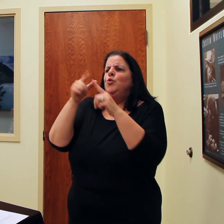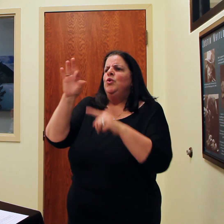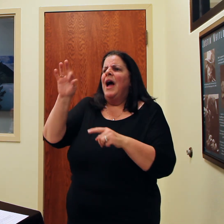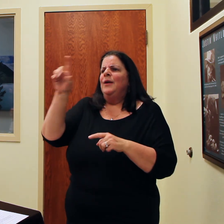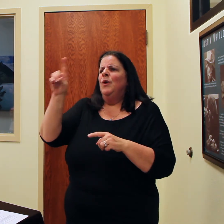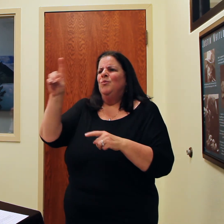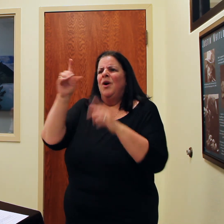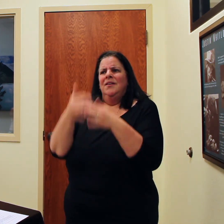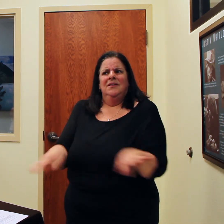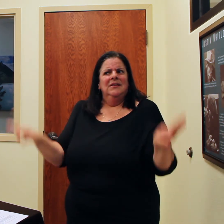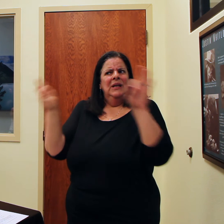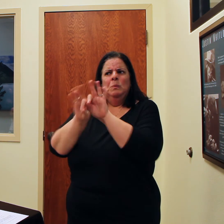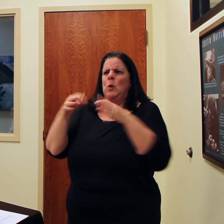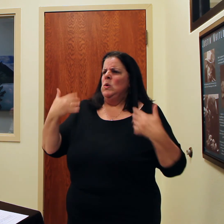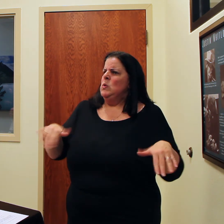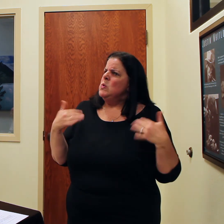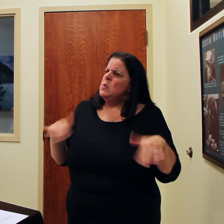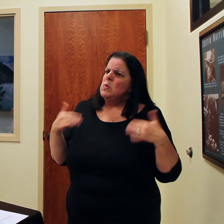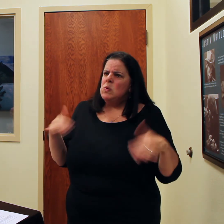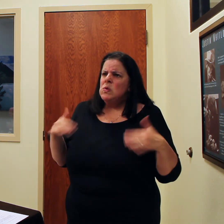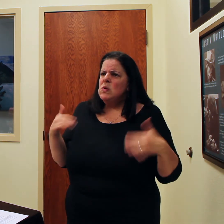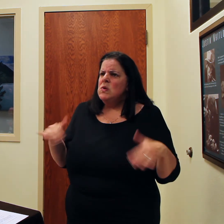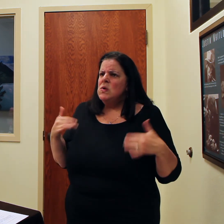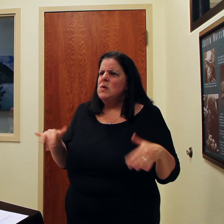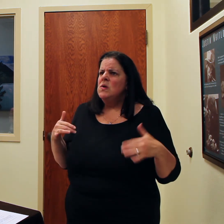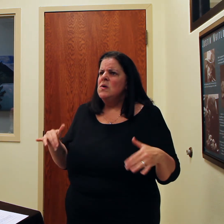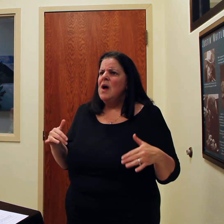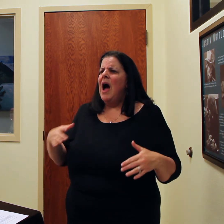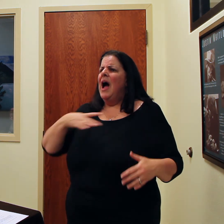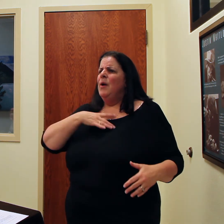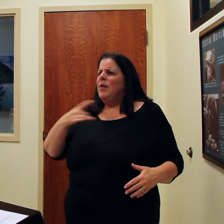[Voiceover] So text to 911, I see how very important that is.